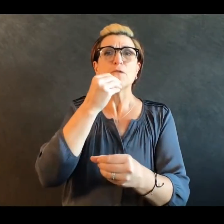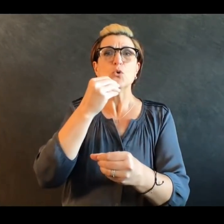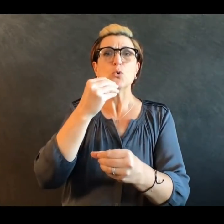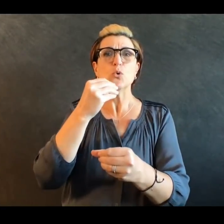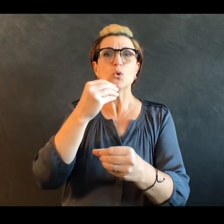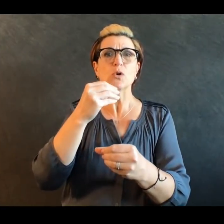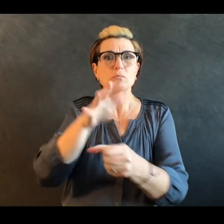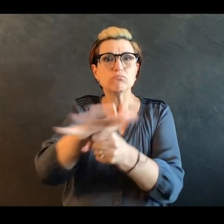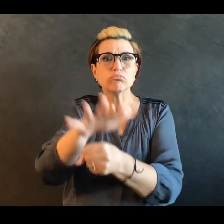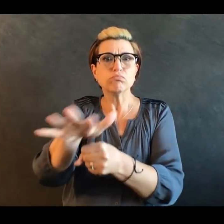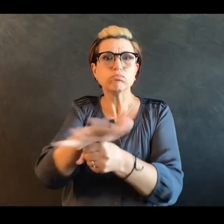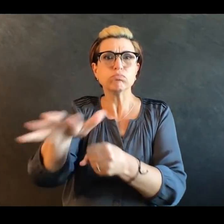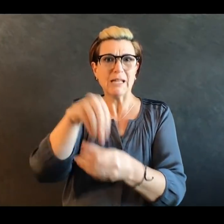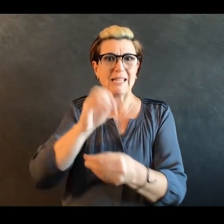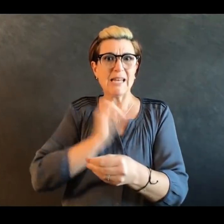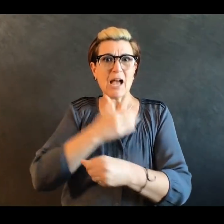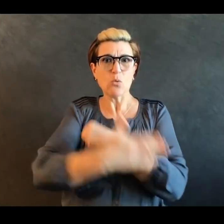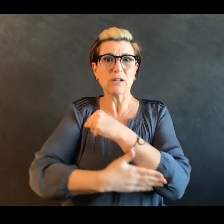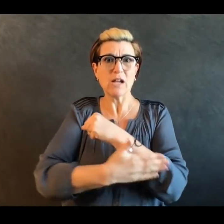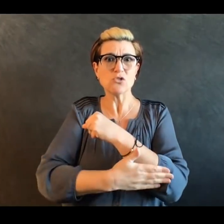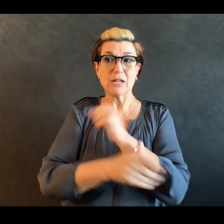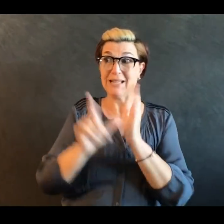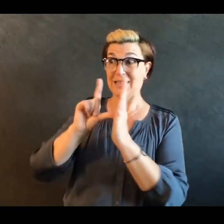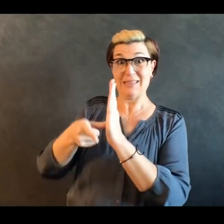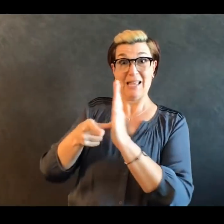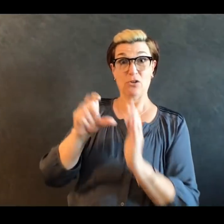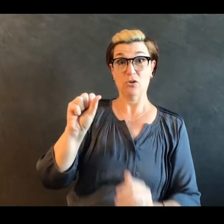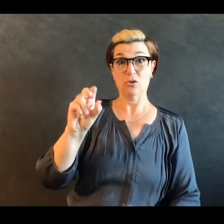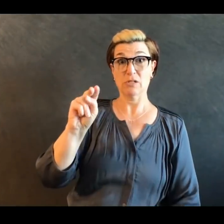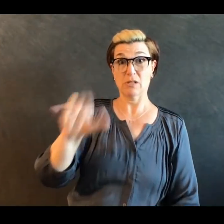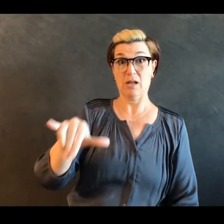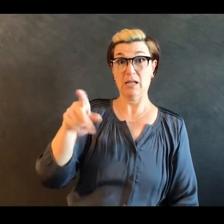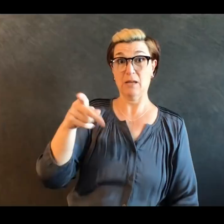today saying please can I have this man can I have this particular person